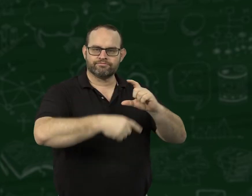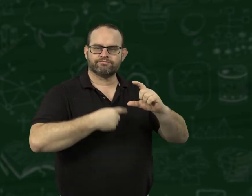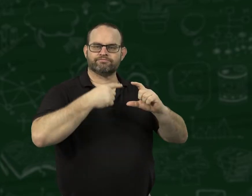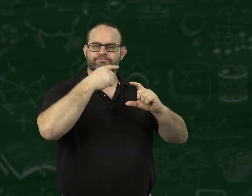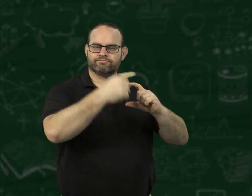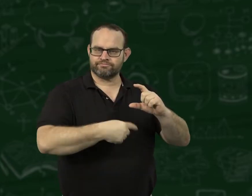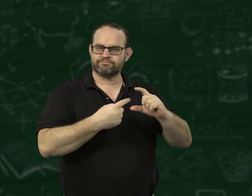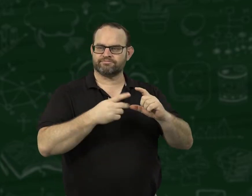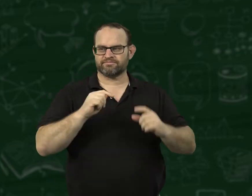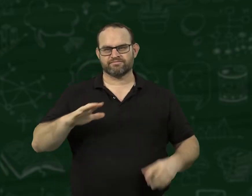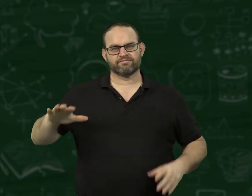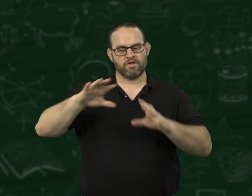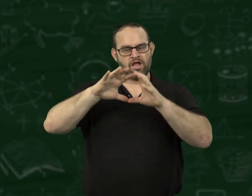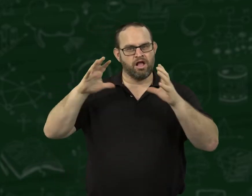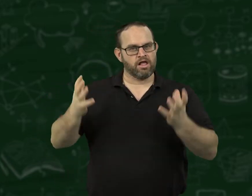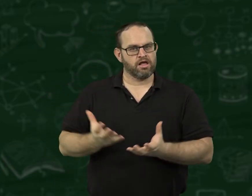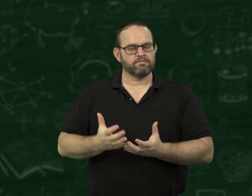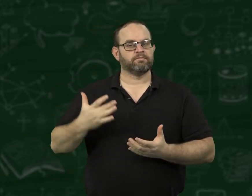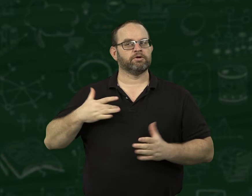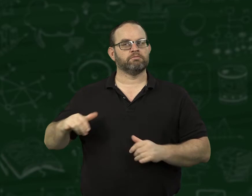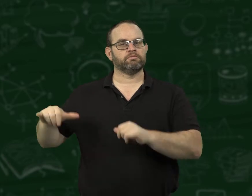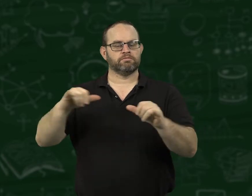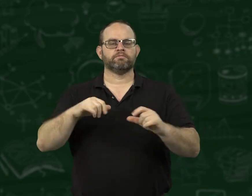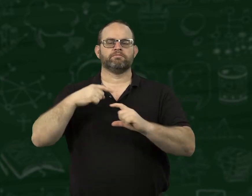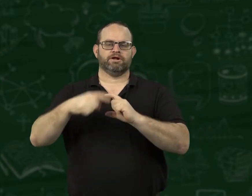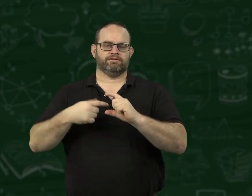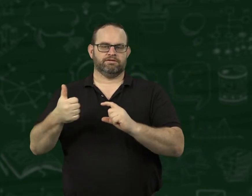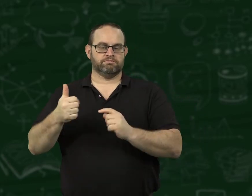While there are many different number systems, base-ten is the most common.